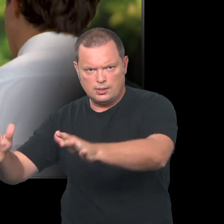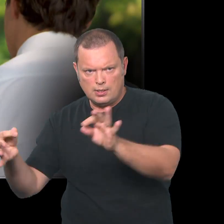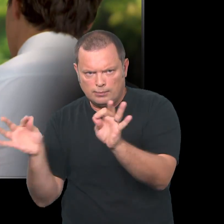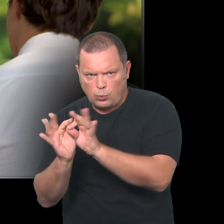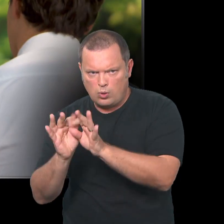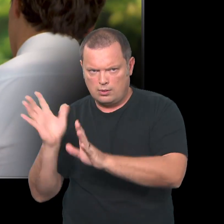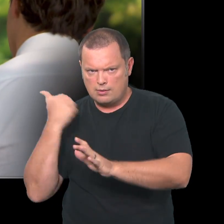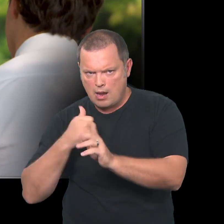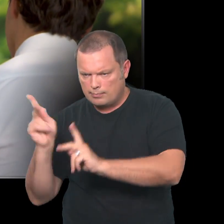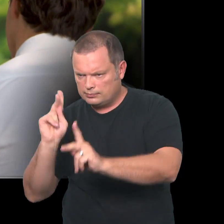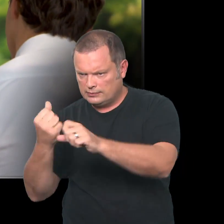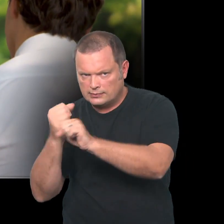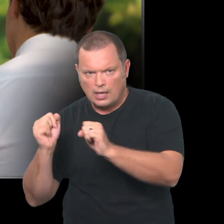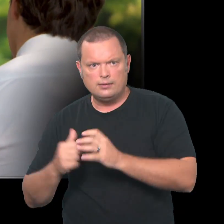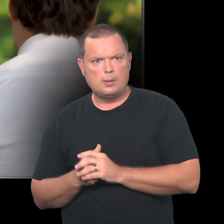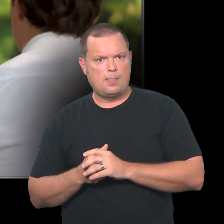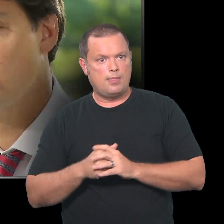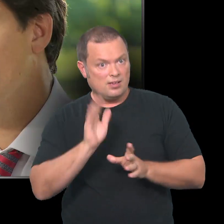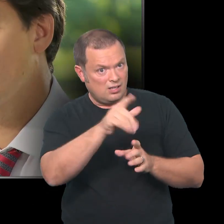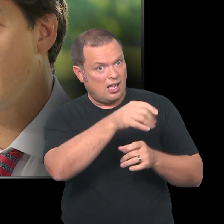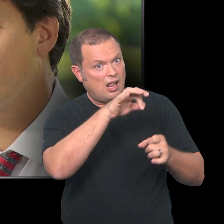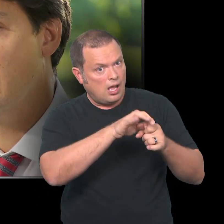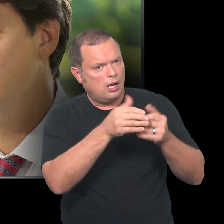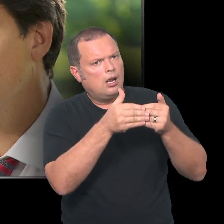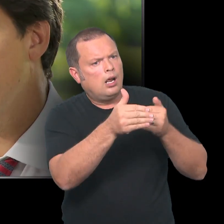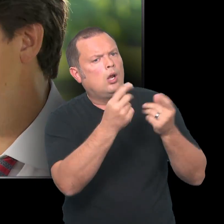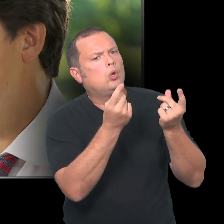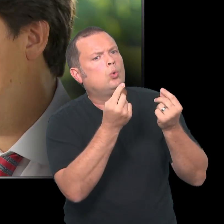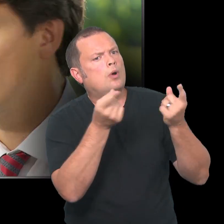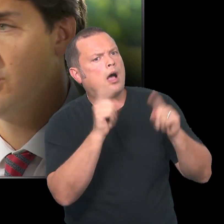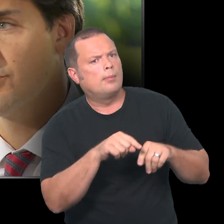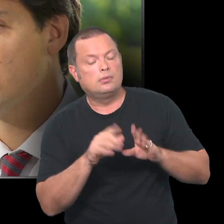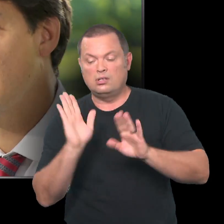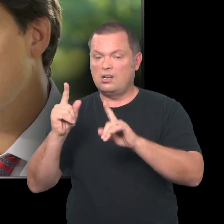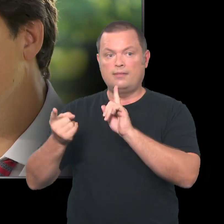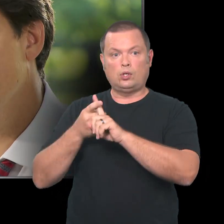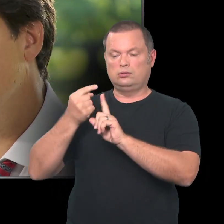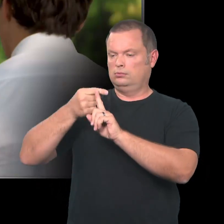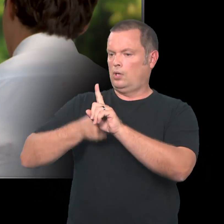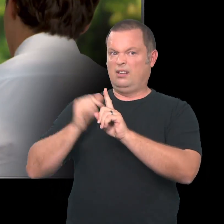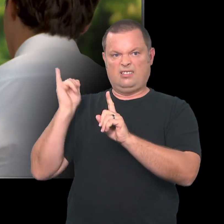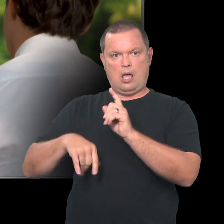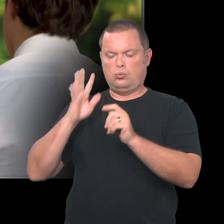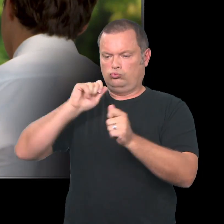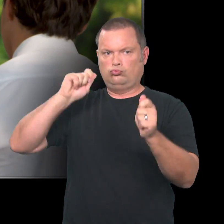are doing everything they need to keep Canadians safe. How soon within a new government would that happen?